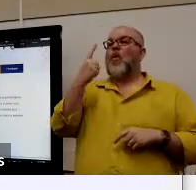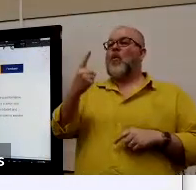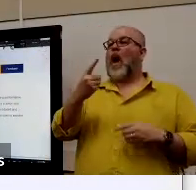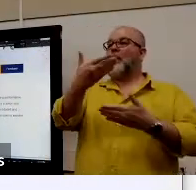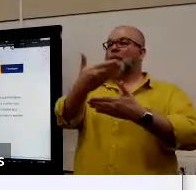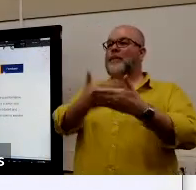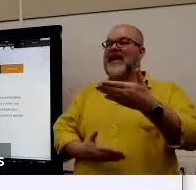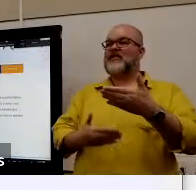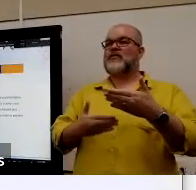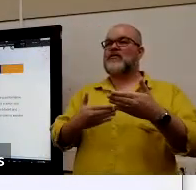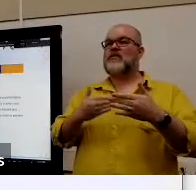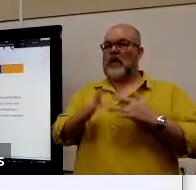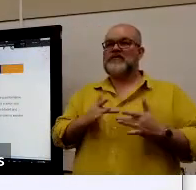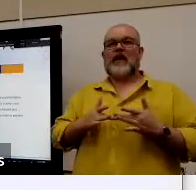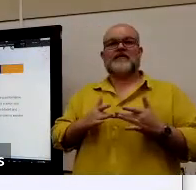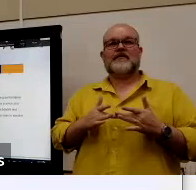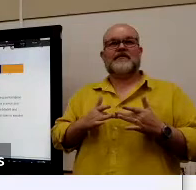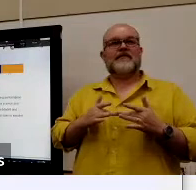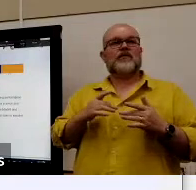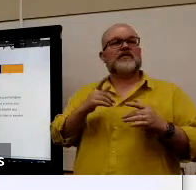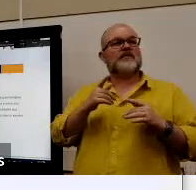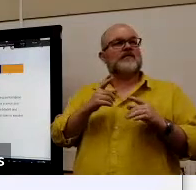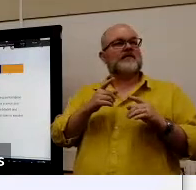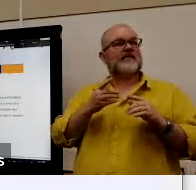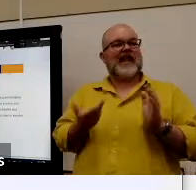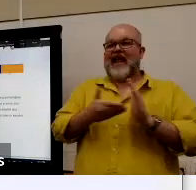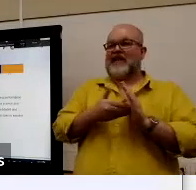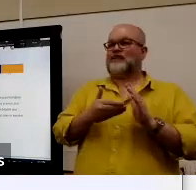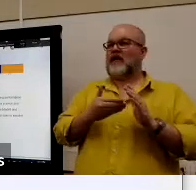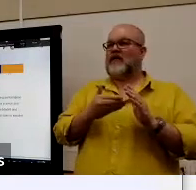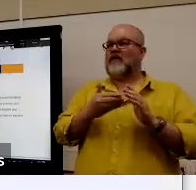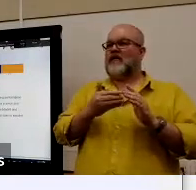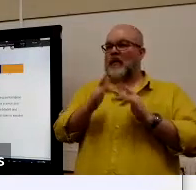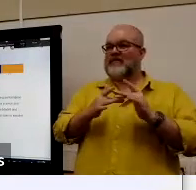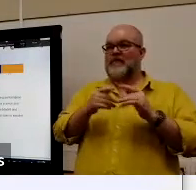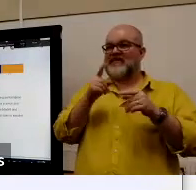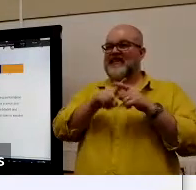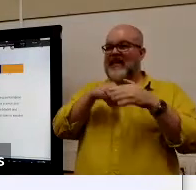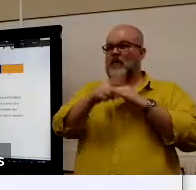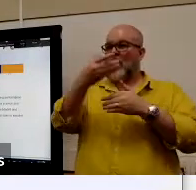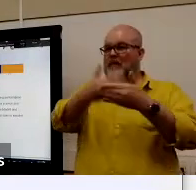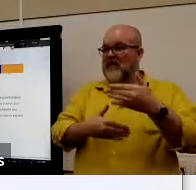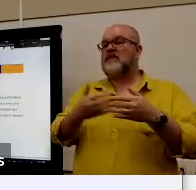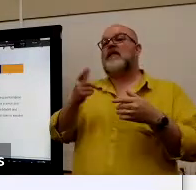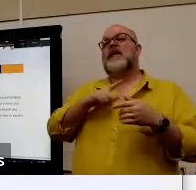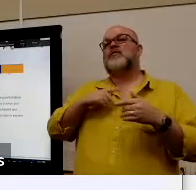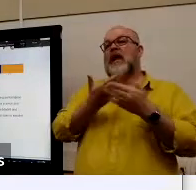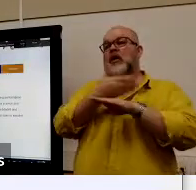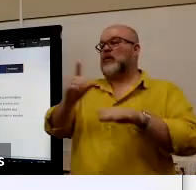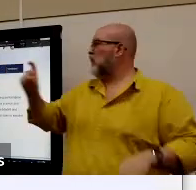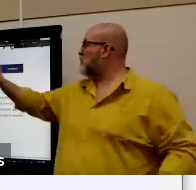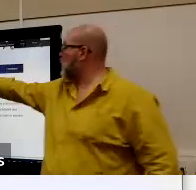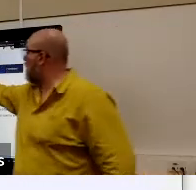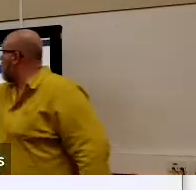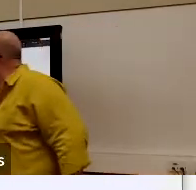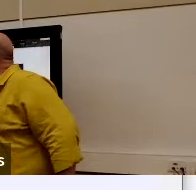This is called one page website with extra websites but it's all in one page and that's